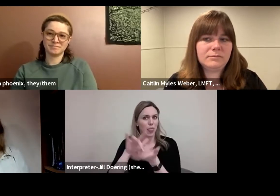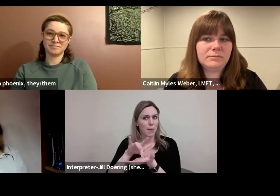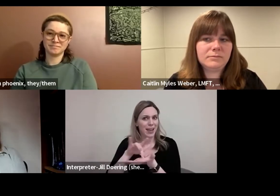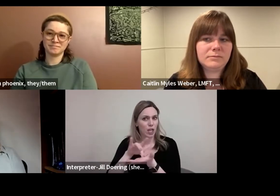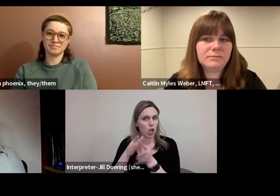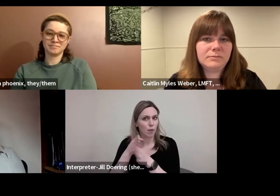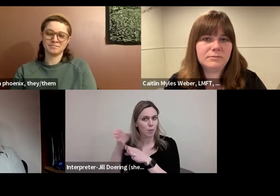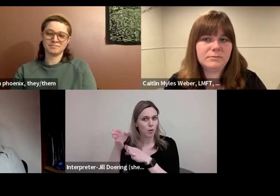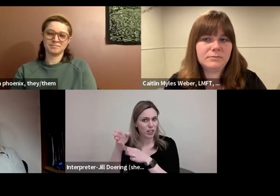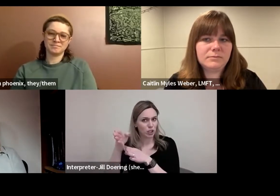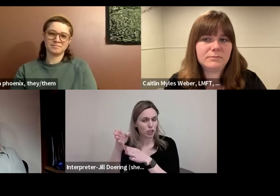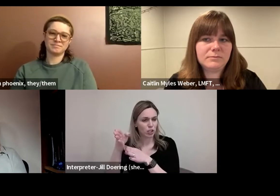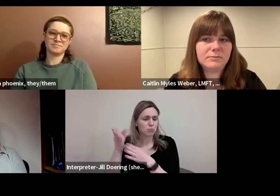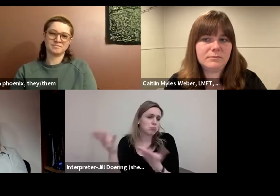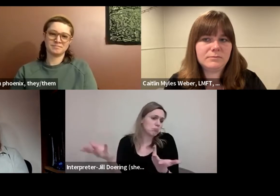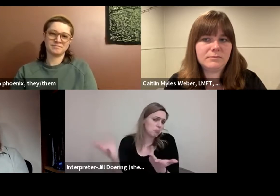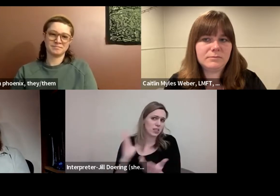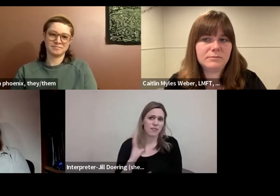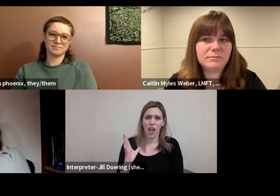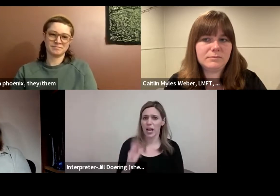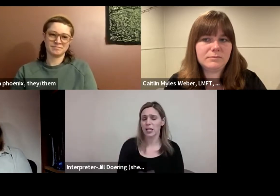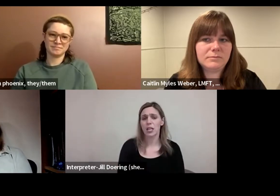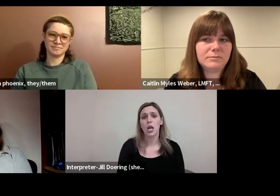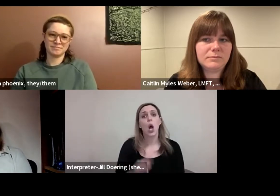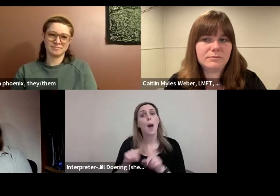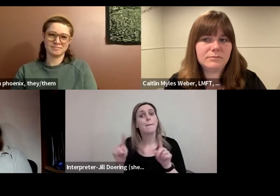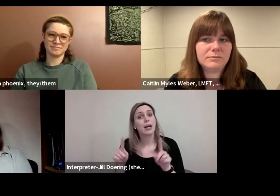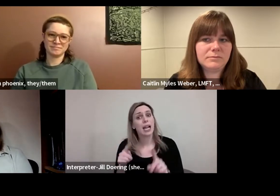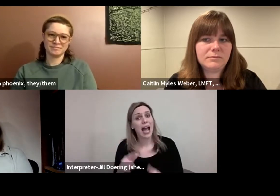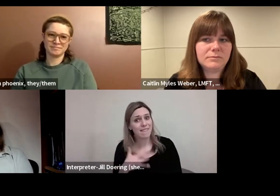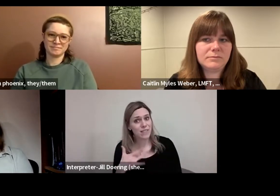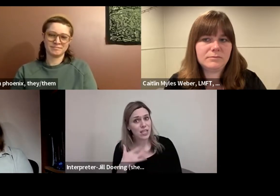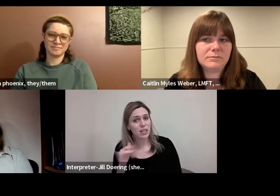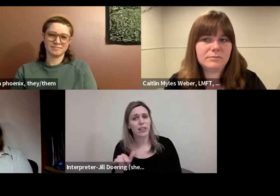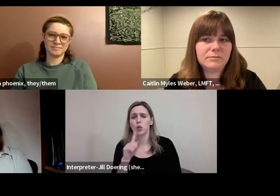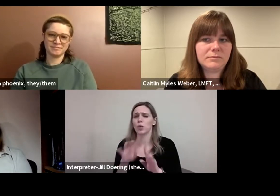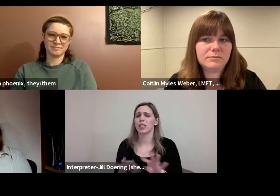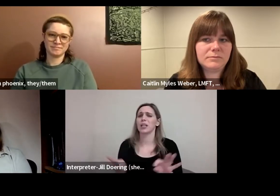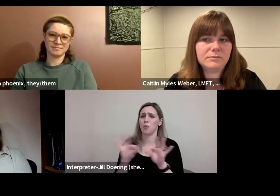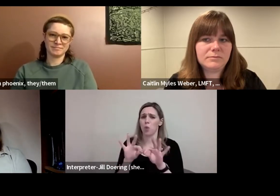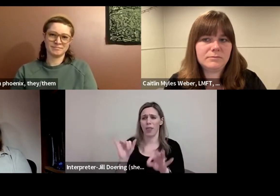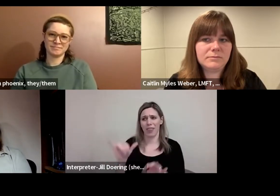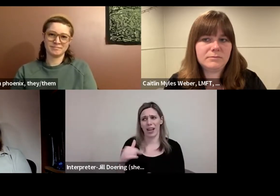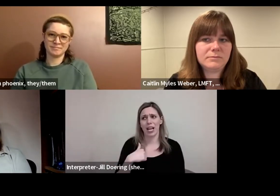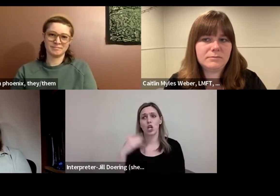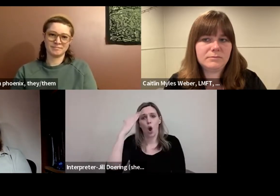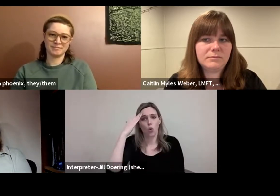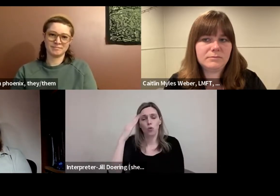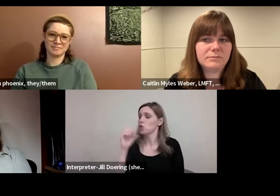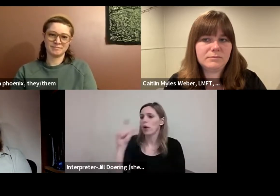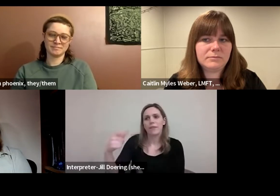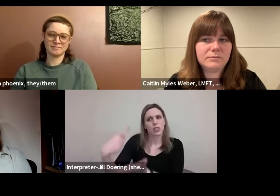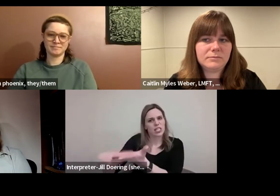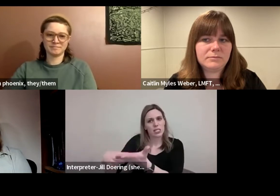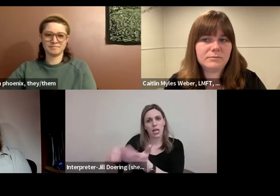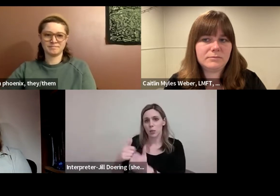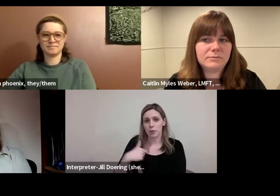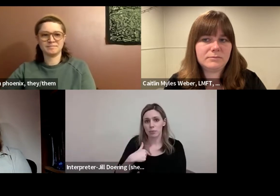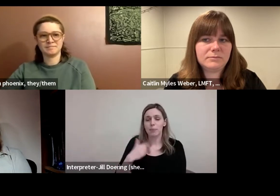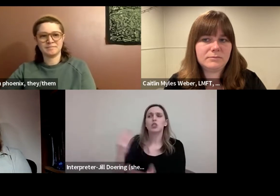But I do, like Finn said, feel that it's really important that I at least know about it to the extent that they can share.